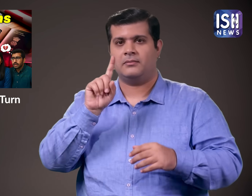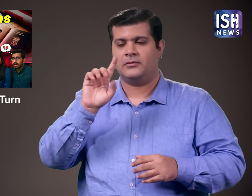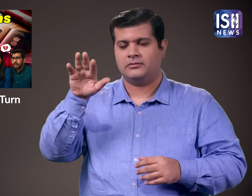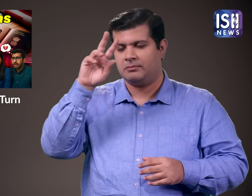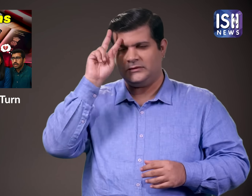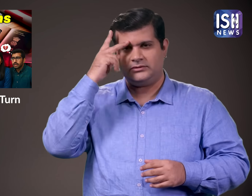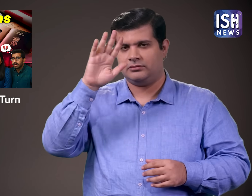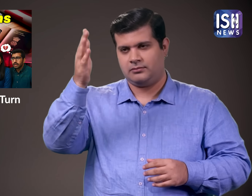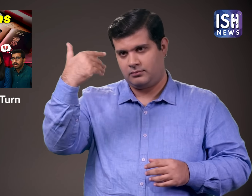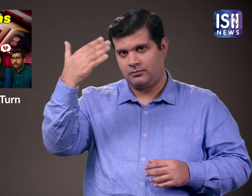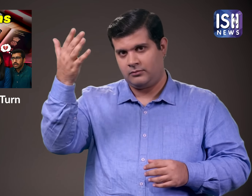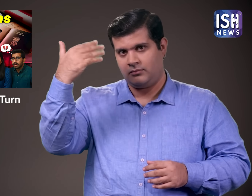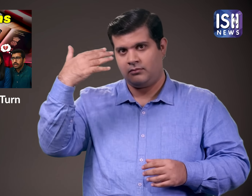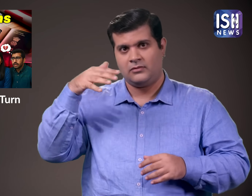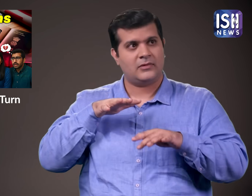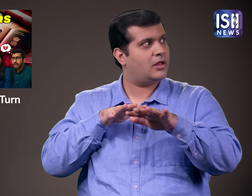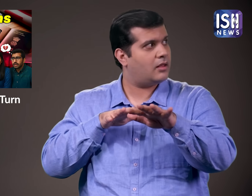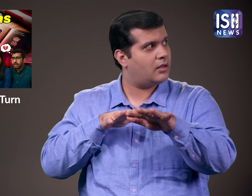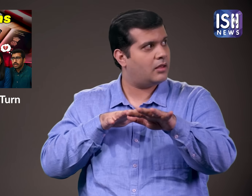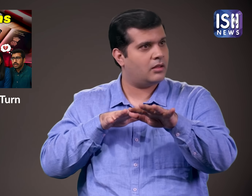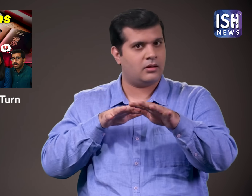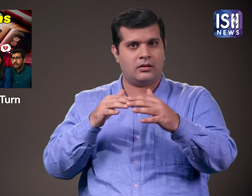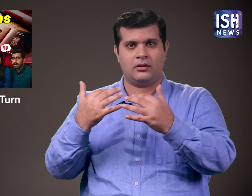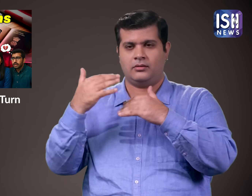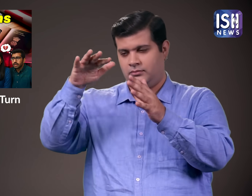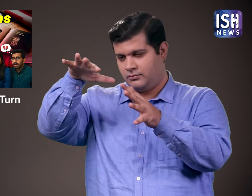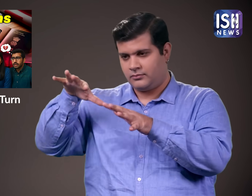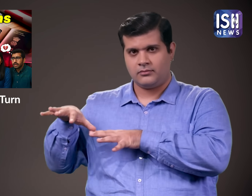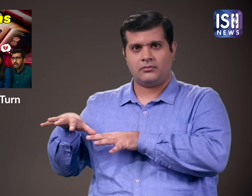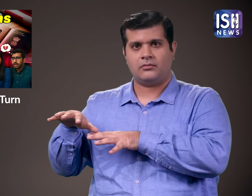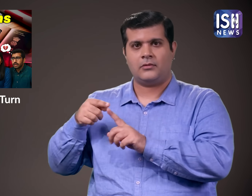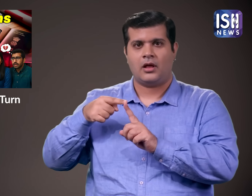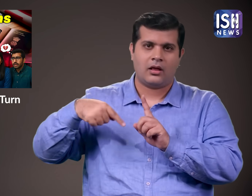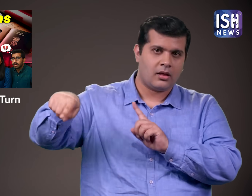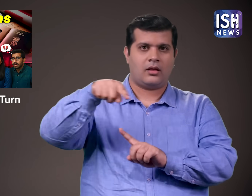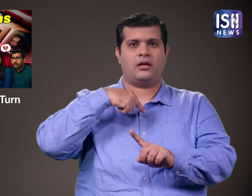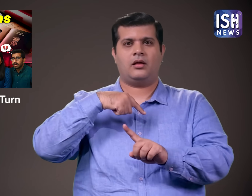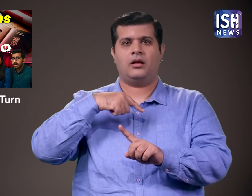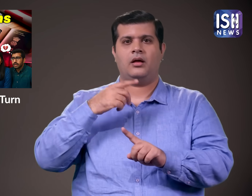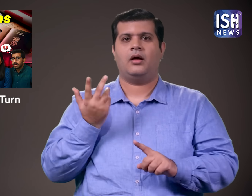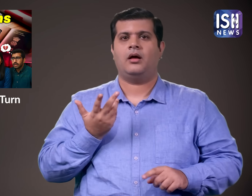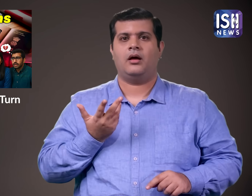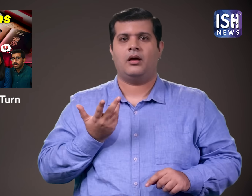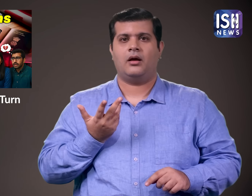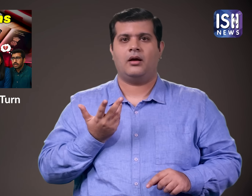But all of this was called off and things turned around.